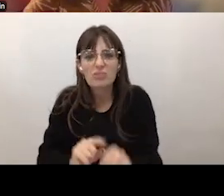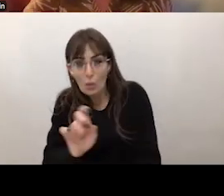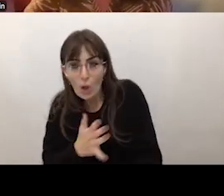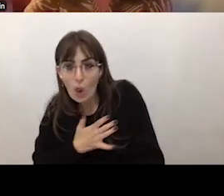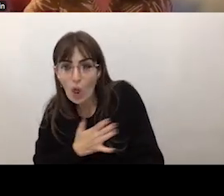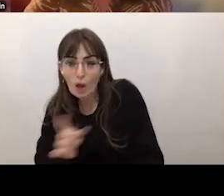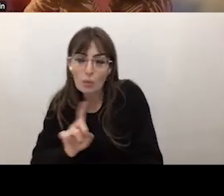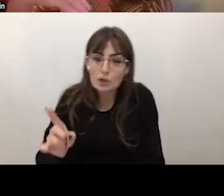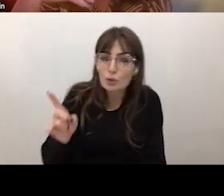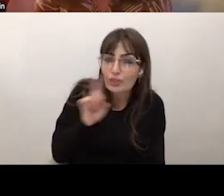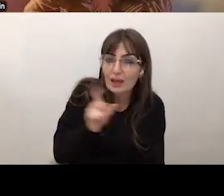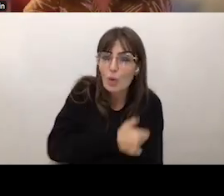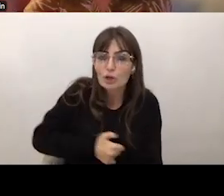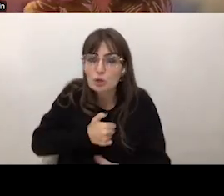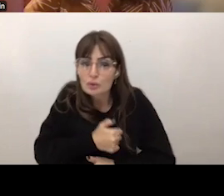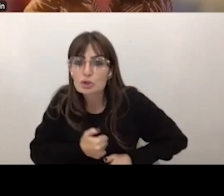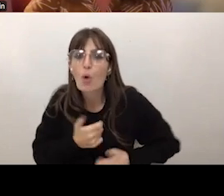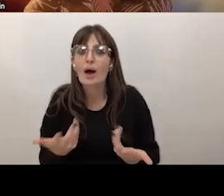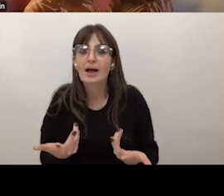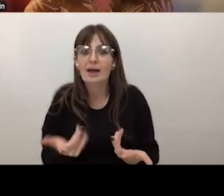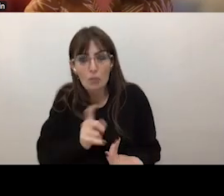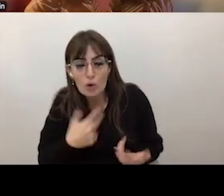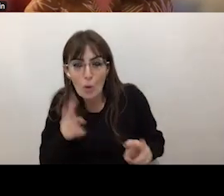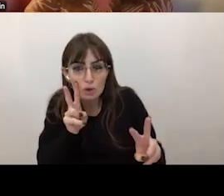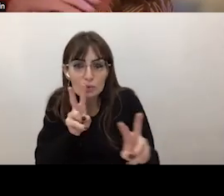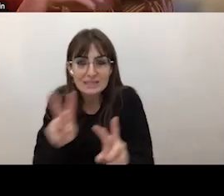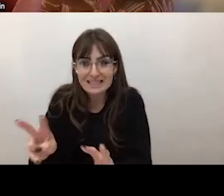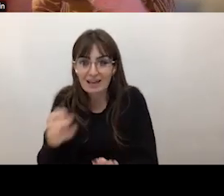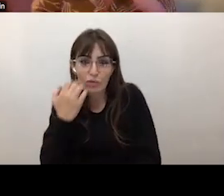what did they enjoy about it, what do they want to see from you in the future.